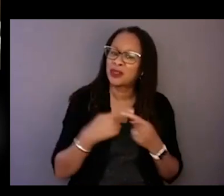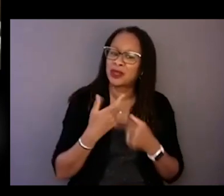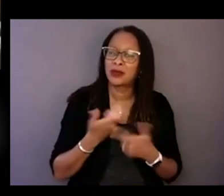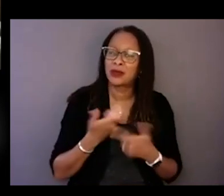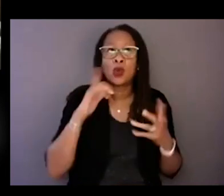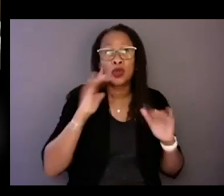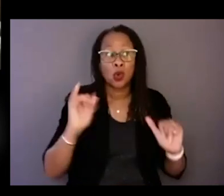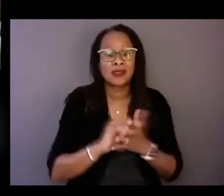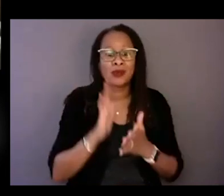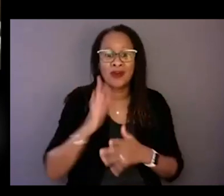Samantha?